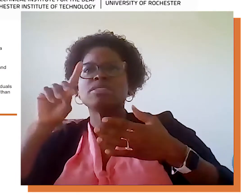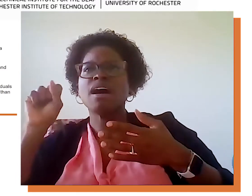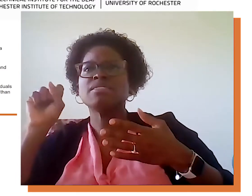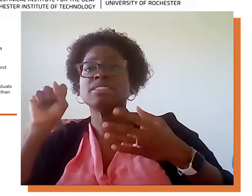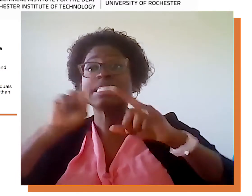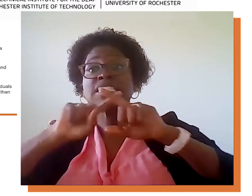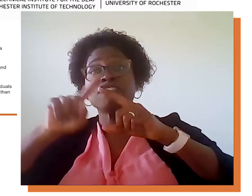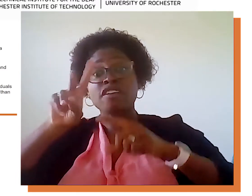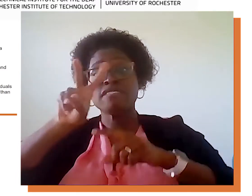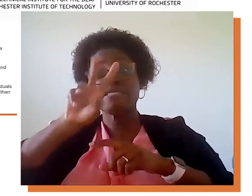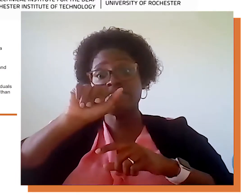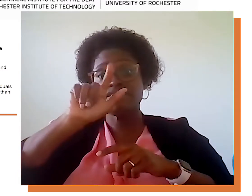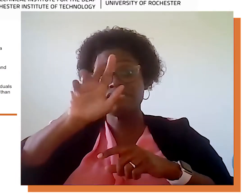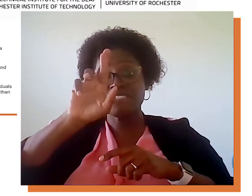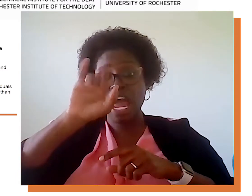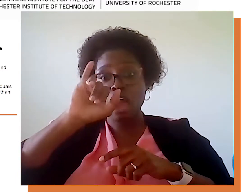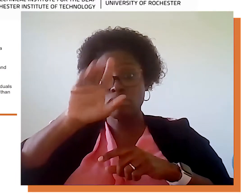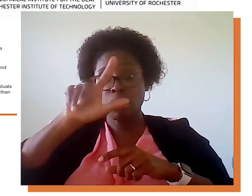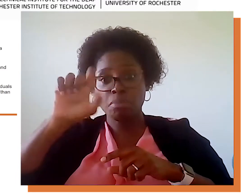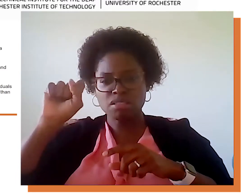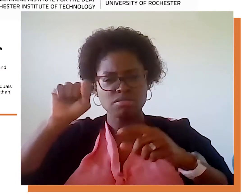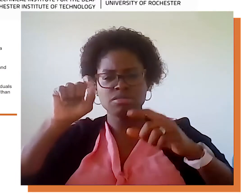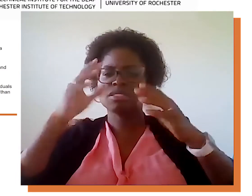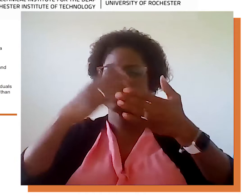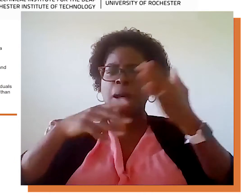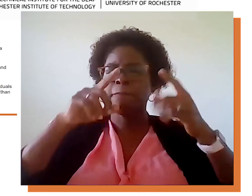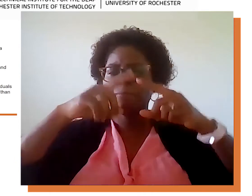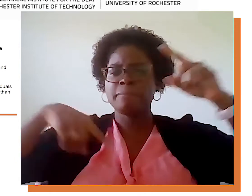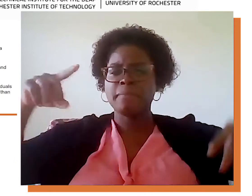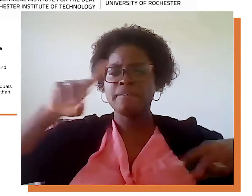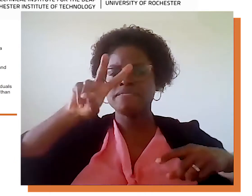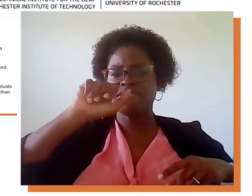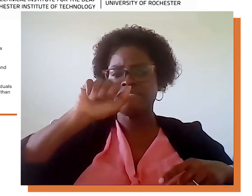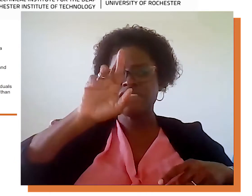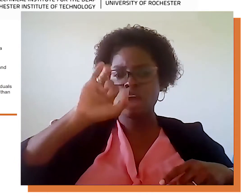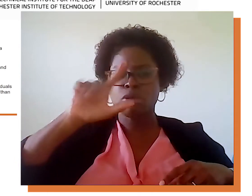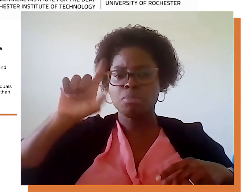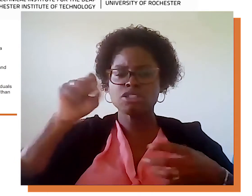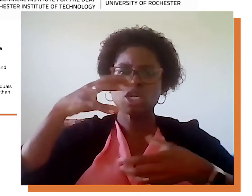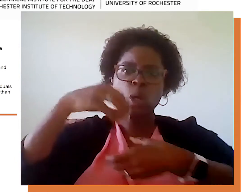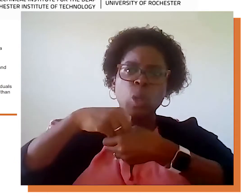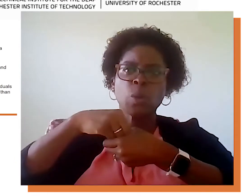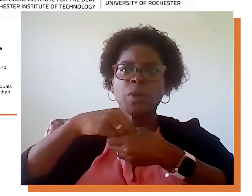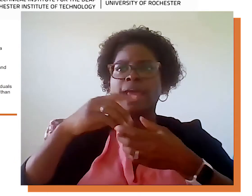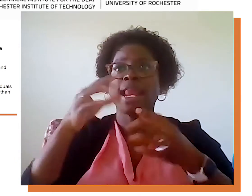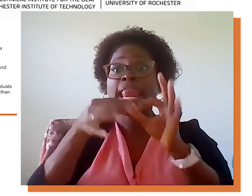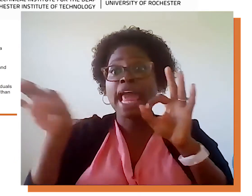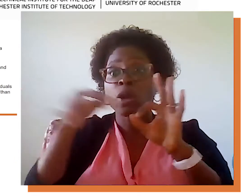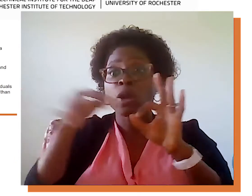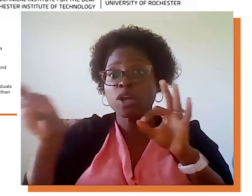And the deaf acculturation scale has several different values, several different variables.